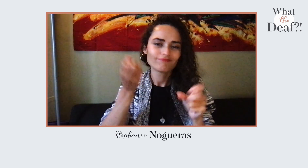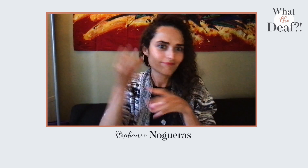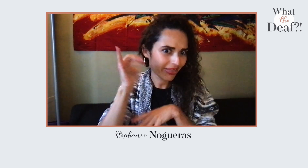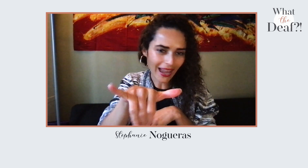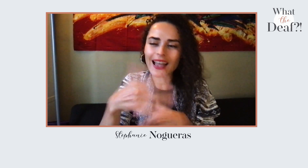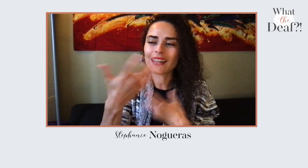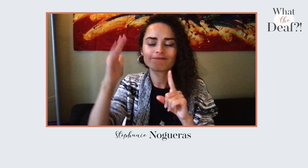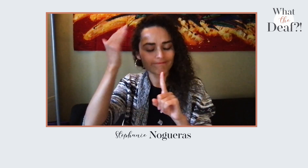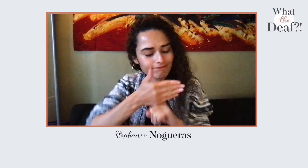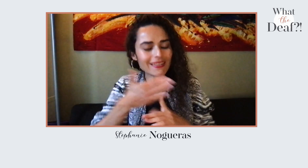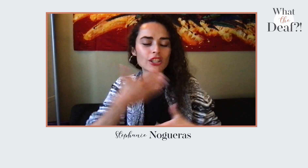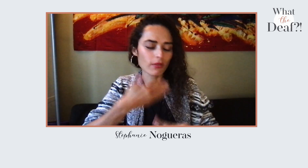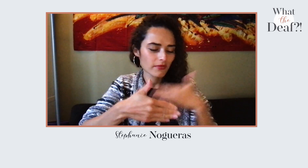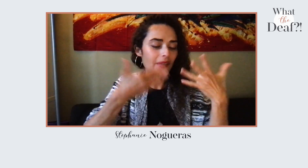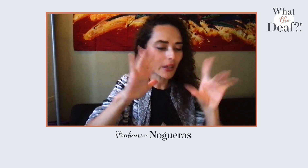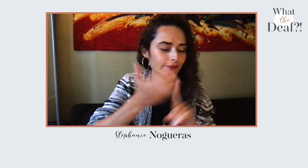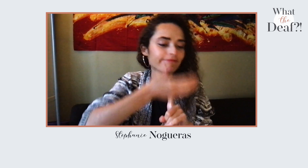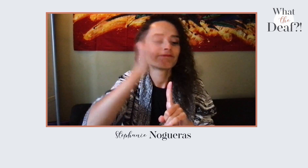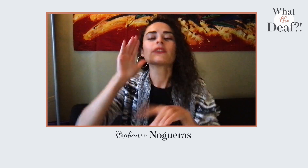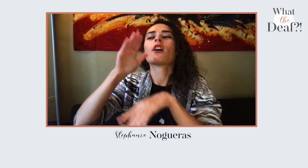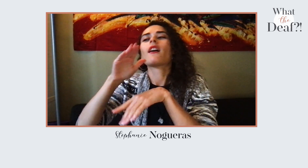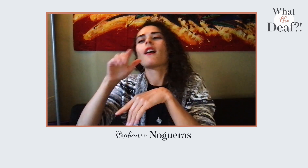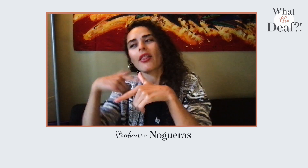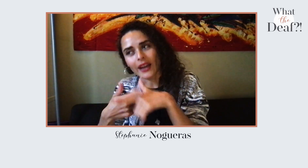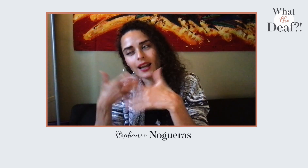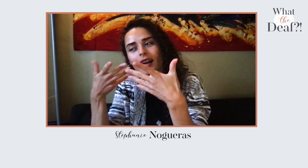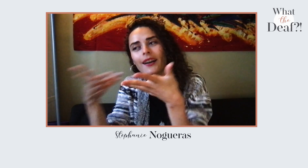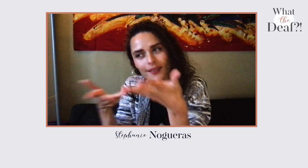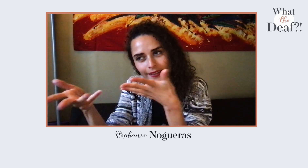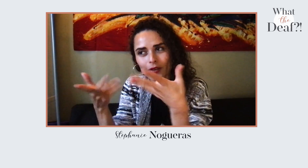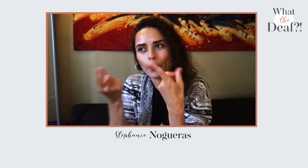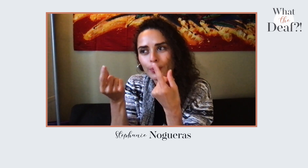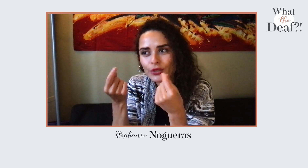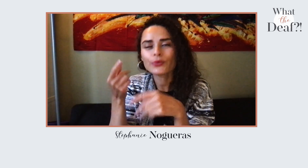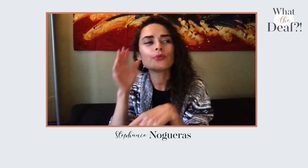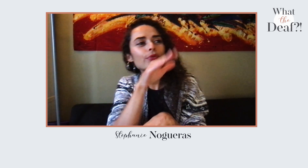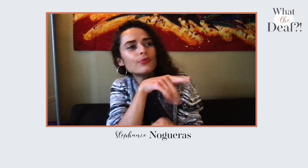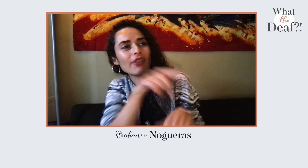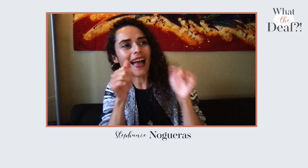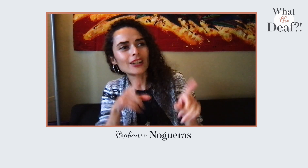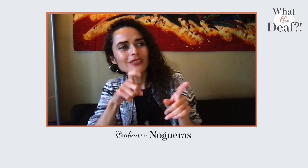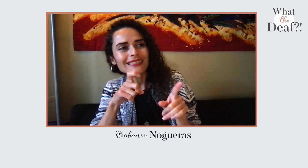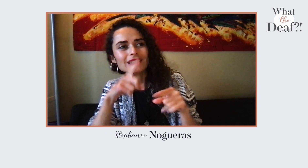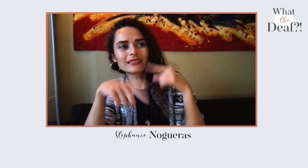So I really have to play the character, and then afterwards, once we have a cut, you know,